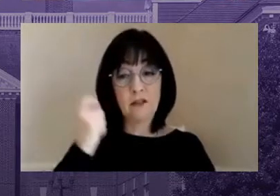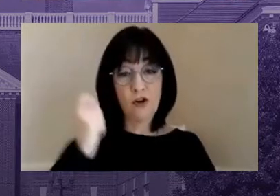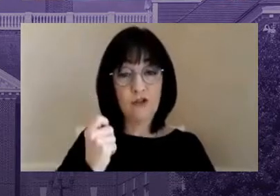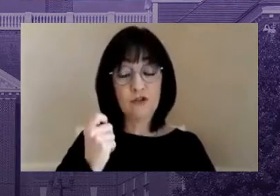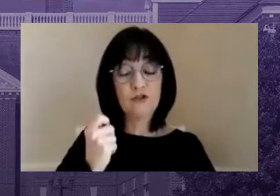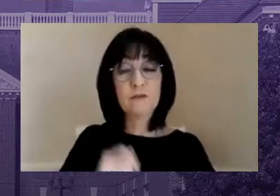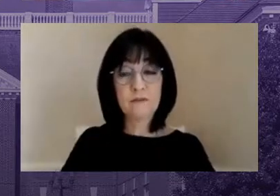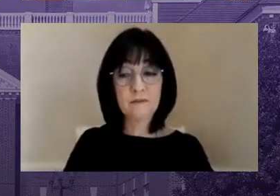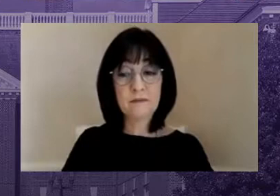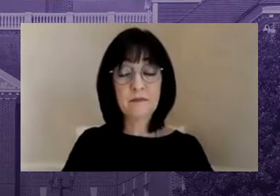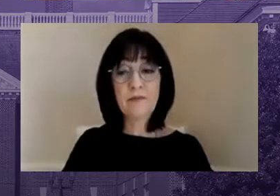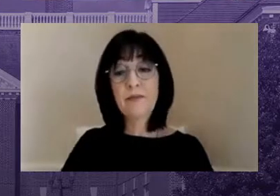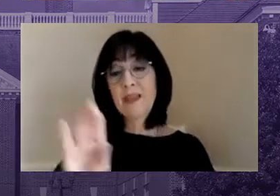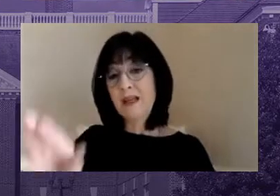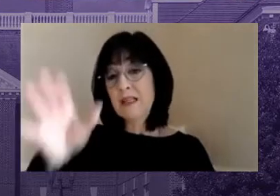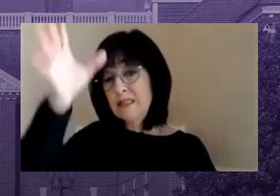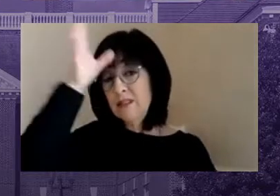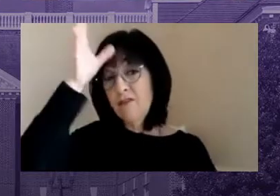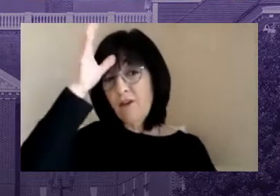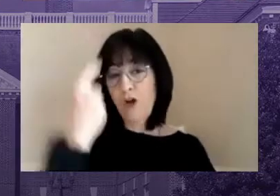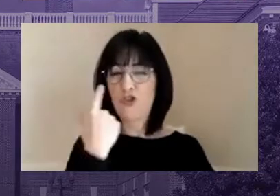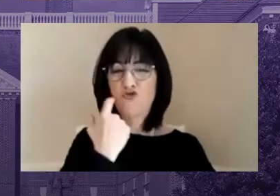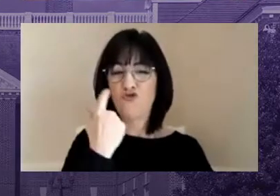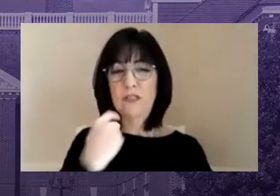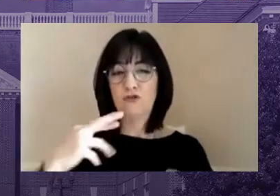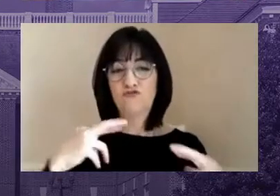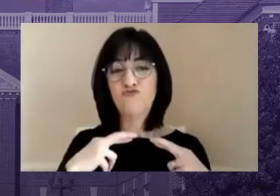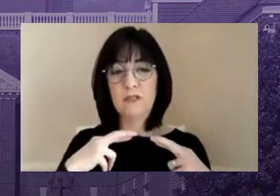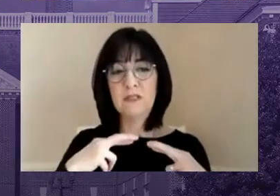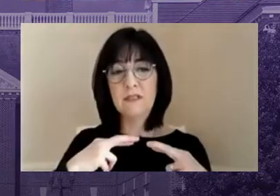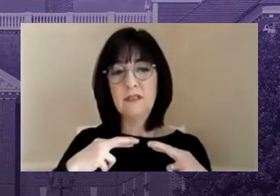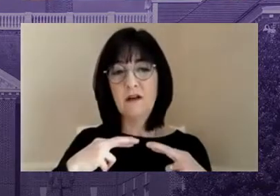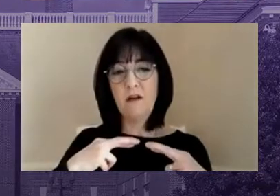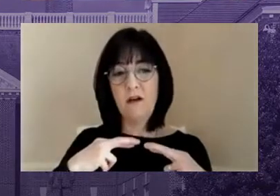retired soldier of the Delaware Army National Guard. In fact, his father was a Command Sergeant